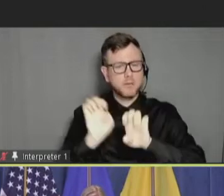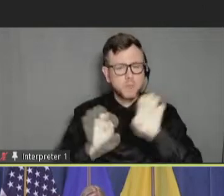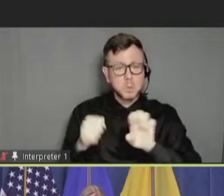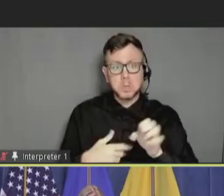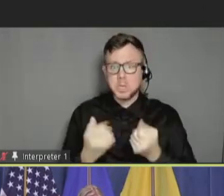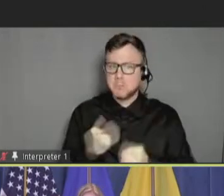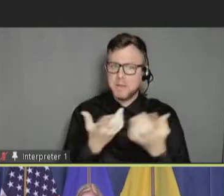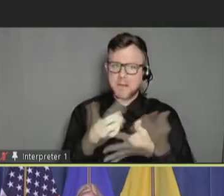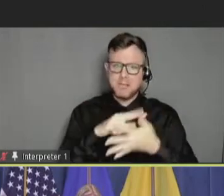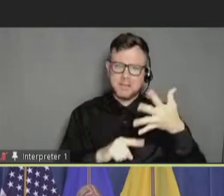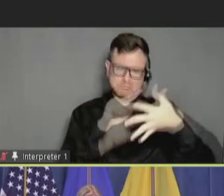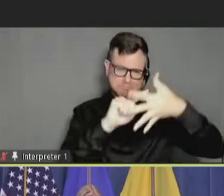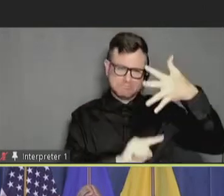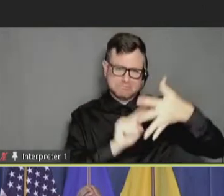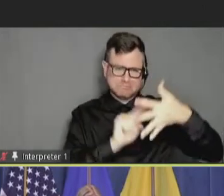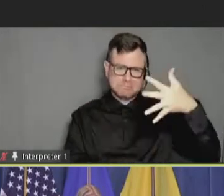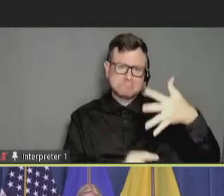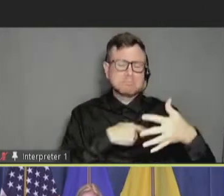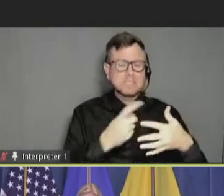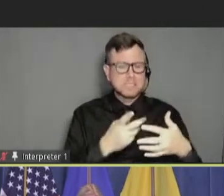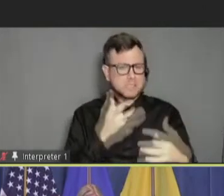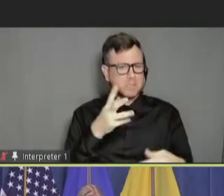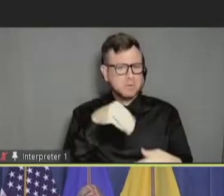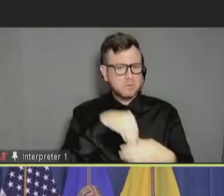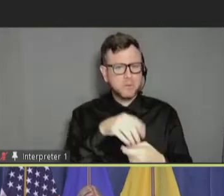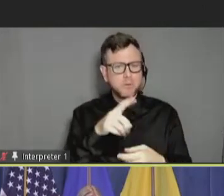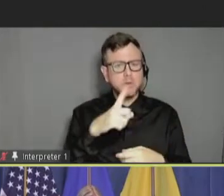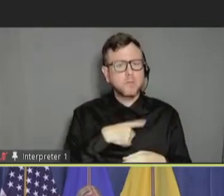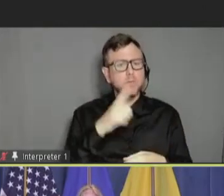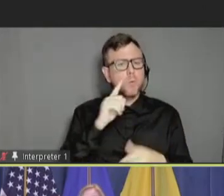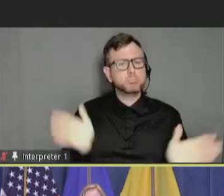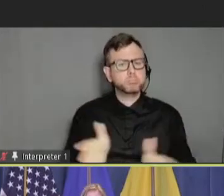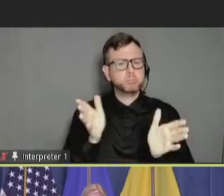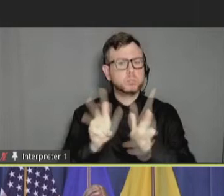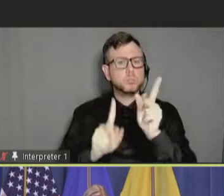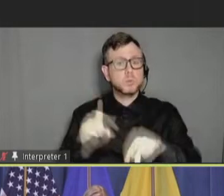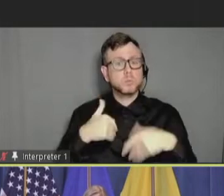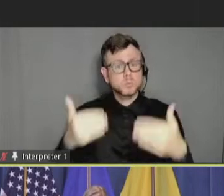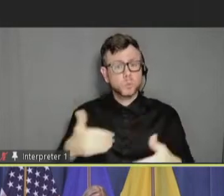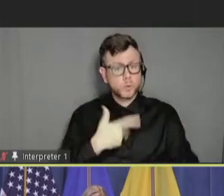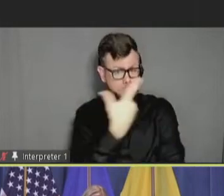play in terms of motivating individuals to get vaccinated. And it really is difficult or nearly